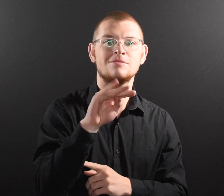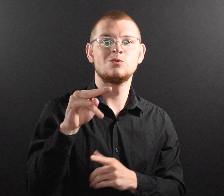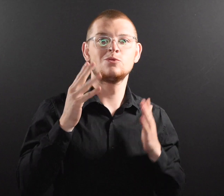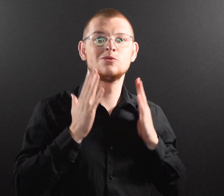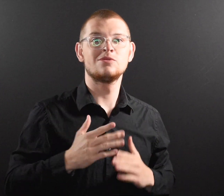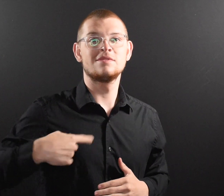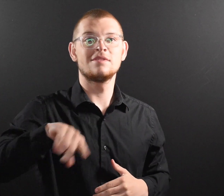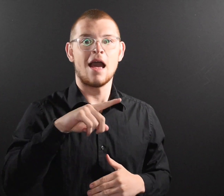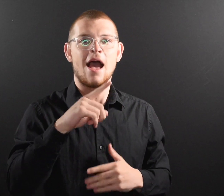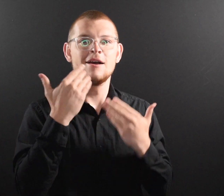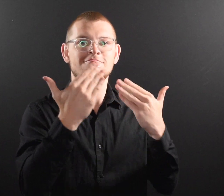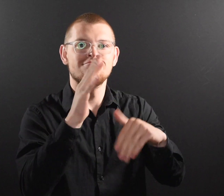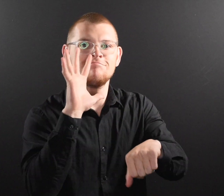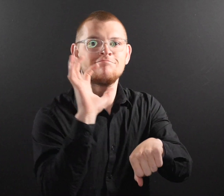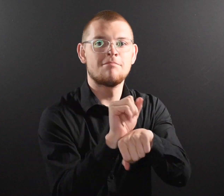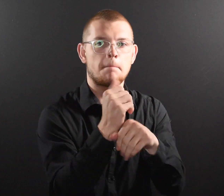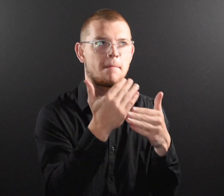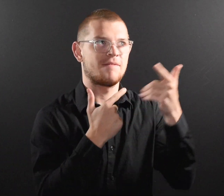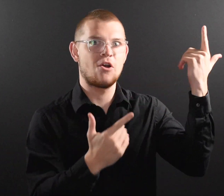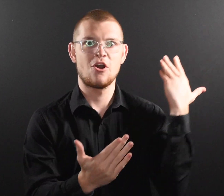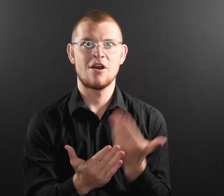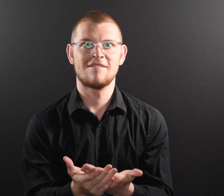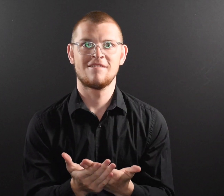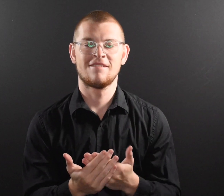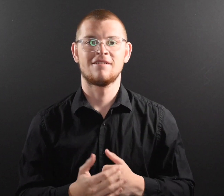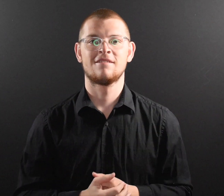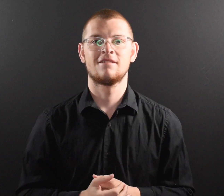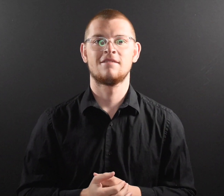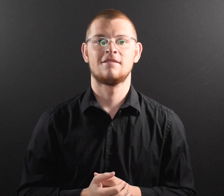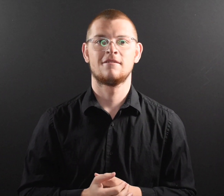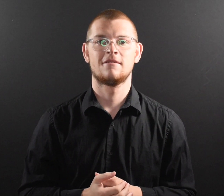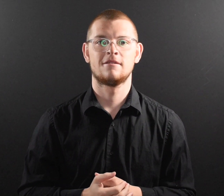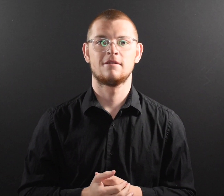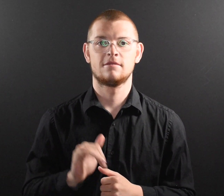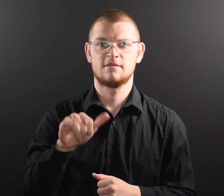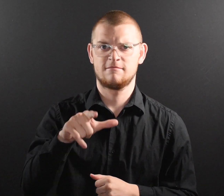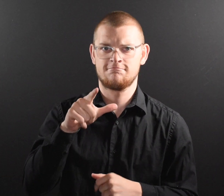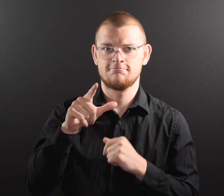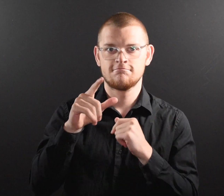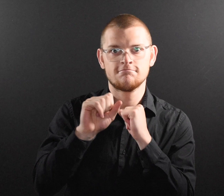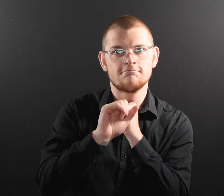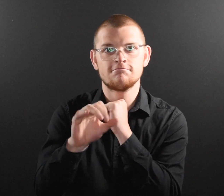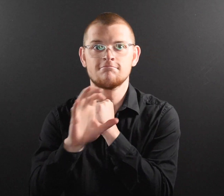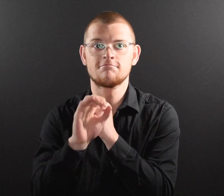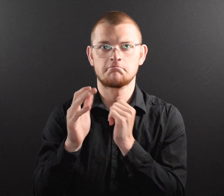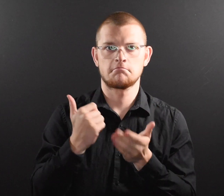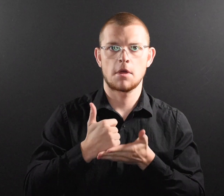register Minnesotans for appointments before it arrives. This targeted promotion helps